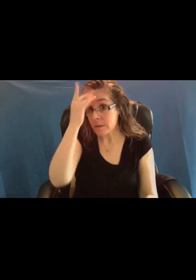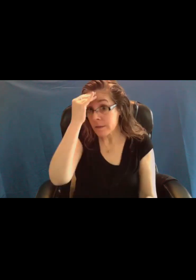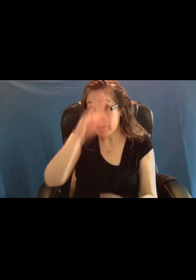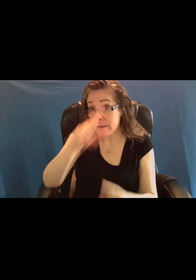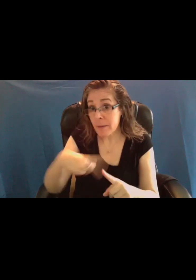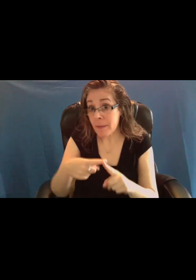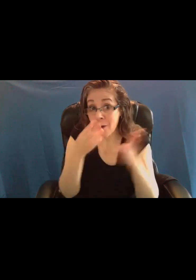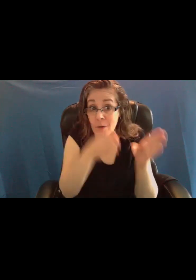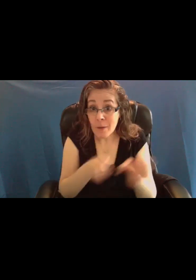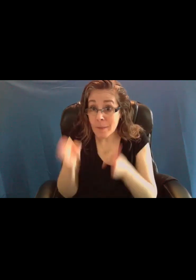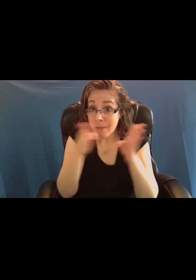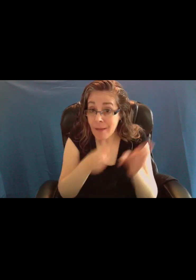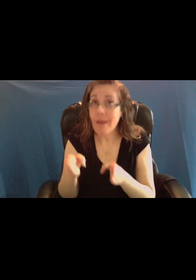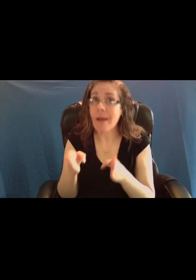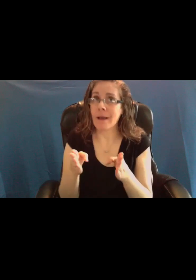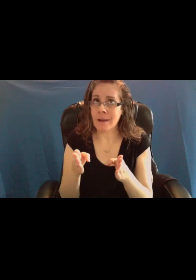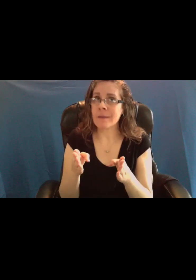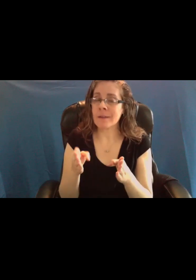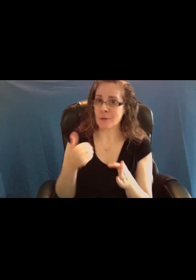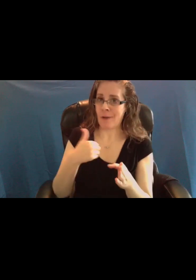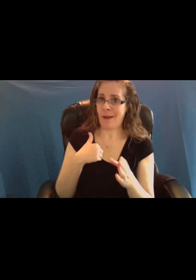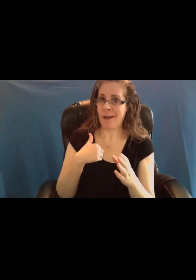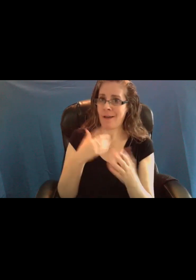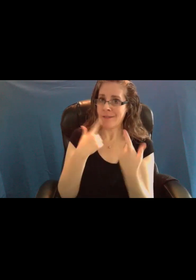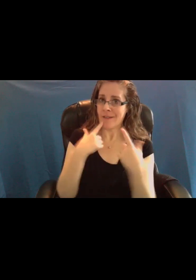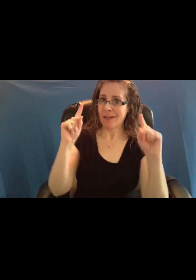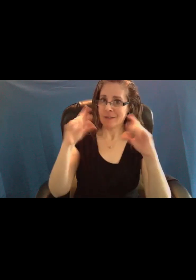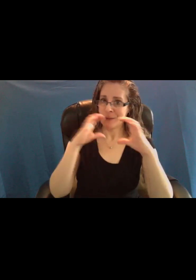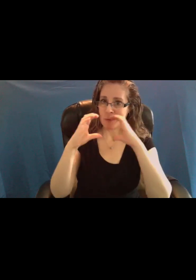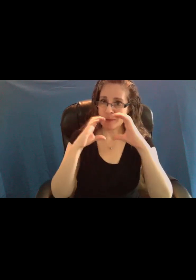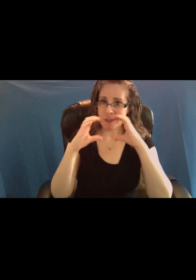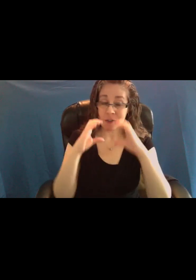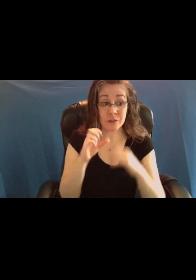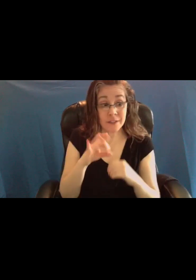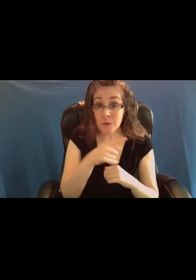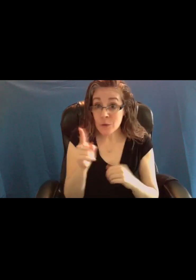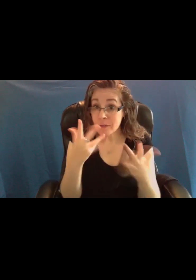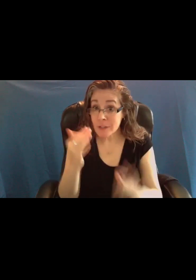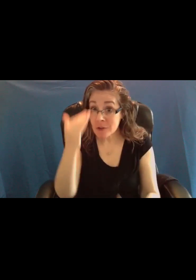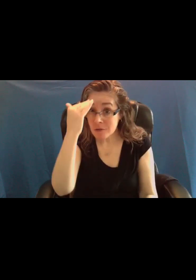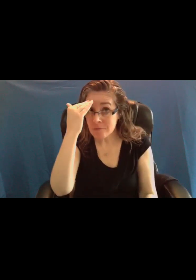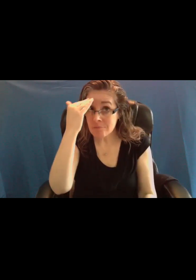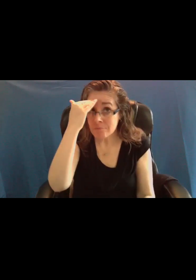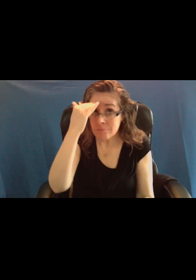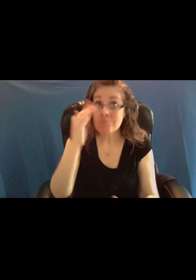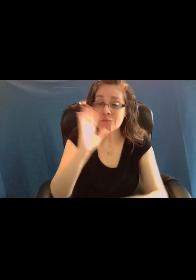effective communication. If you thought about all of this in advance and you have a plan in place, you're certainly